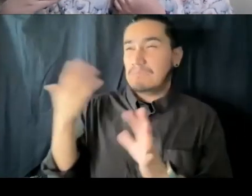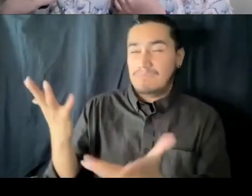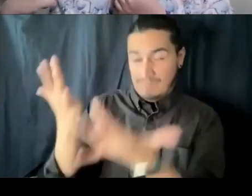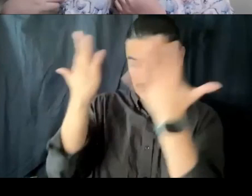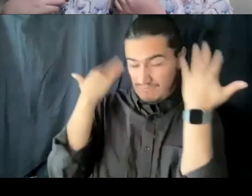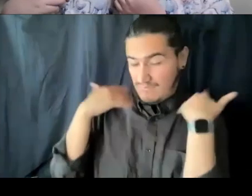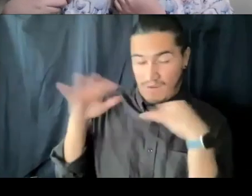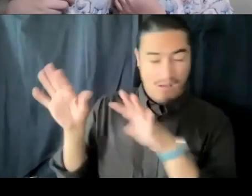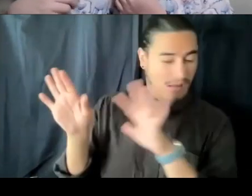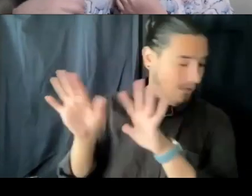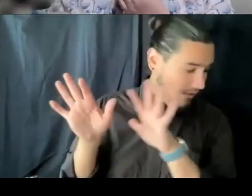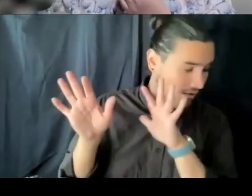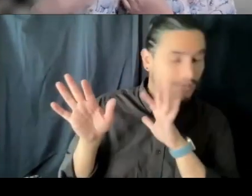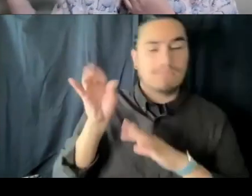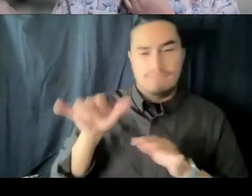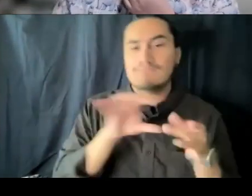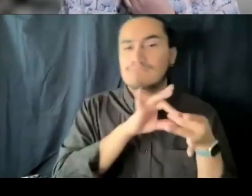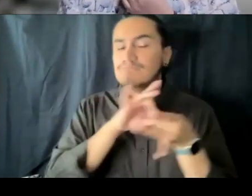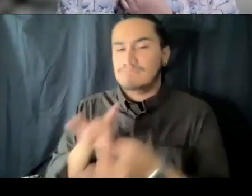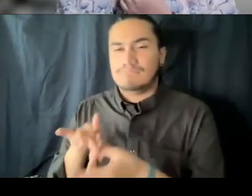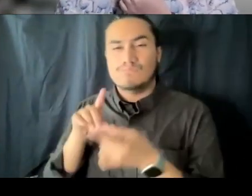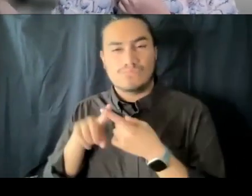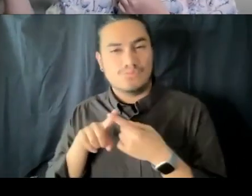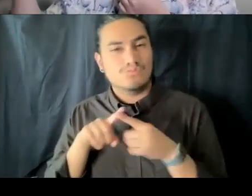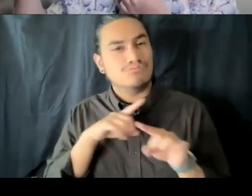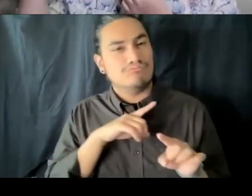can be related to being neurodivergent,